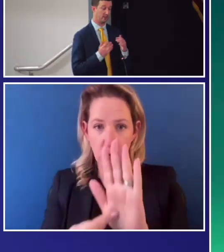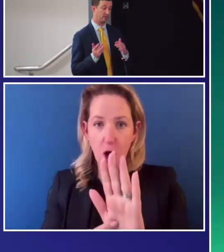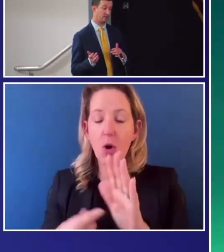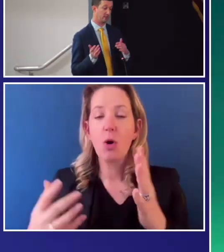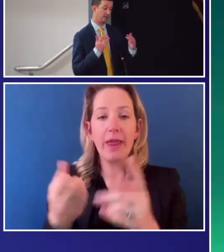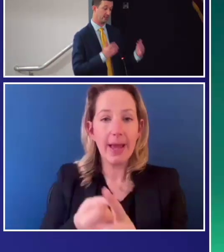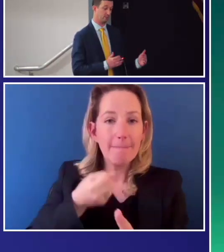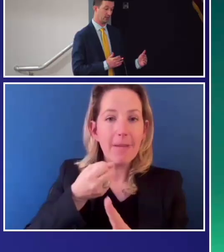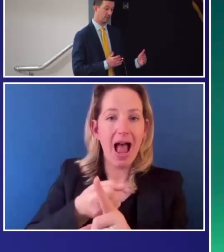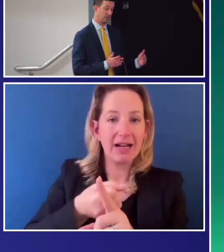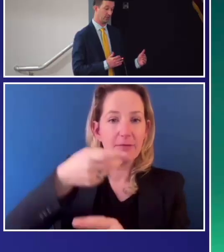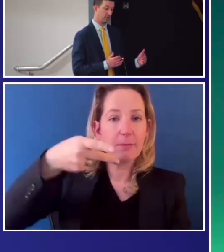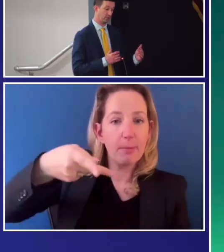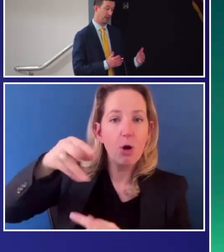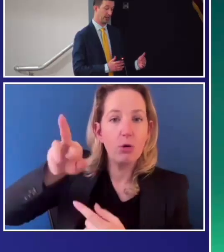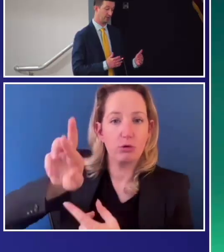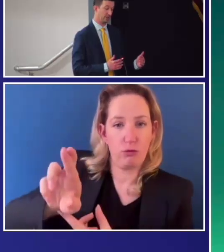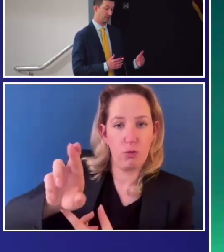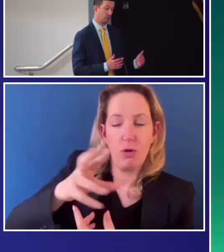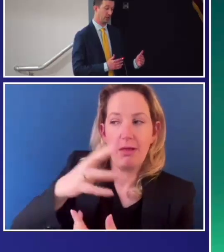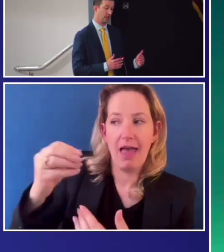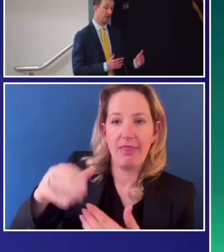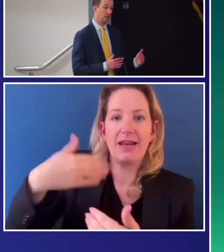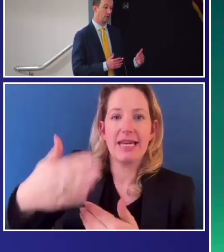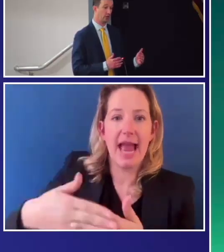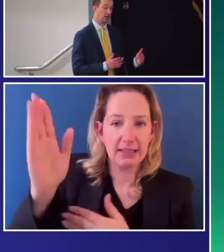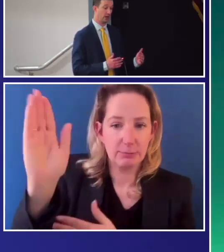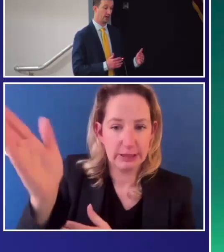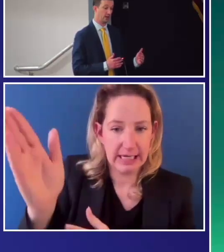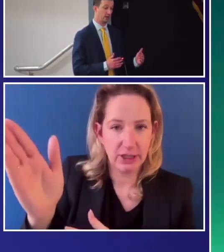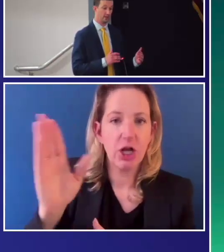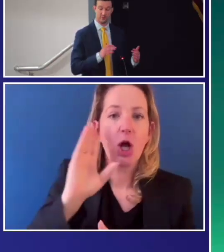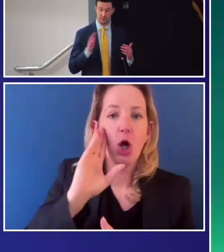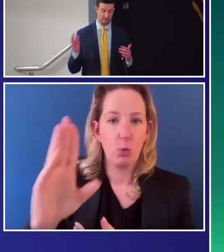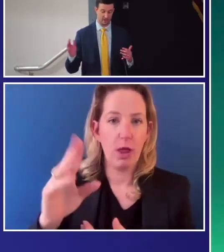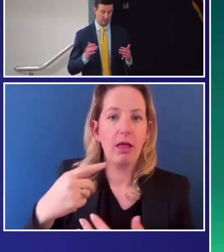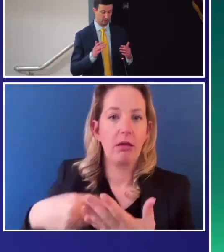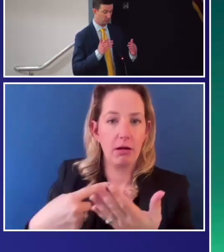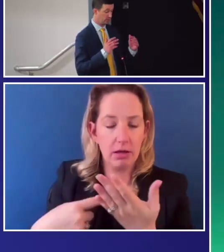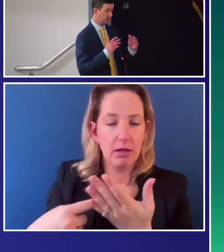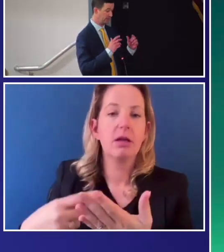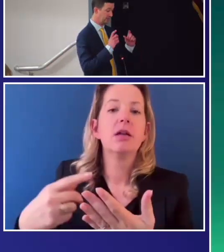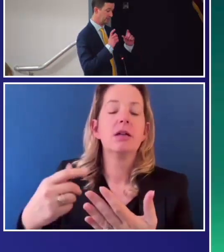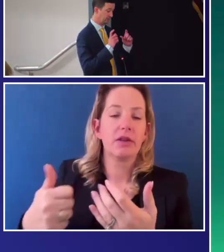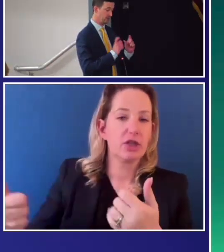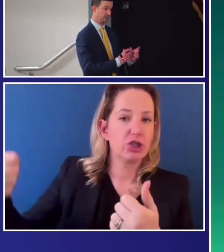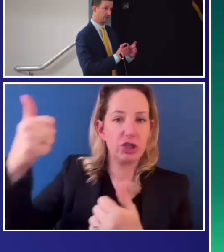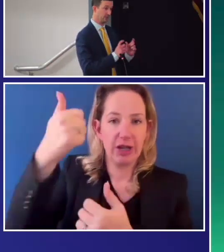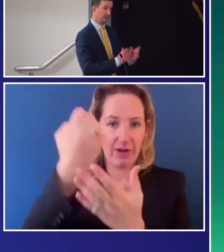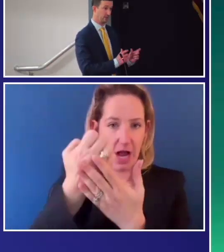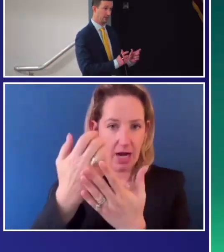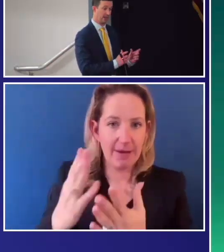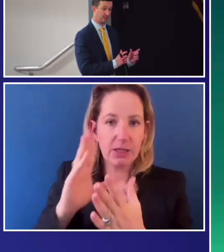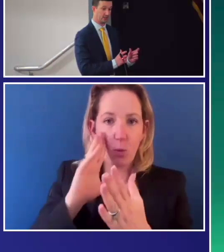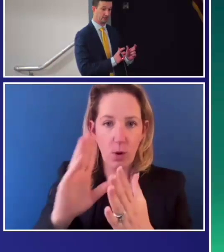And in the next presentation, right after this one, the chief economist will dig into specifically the impacts of the